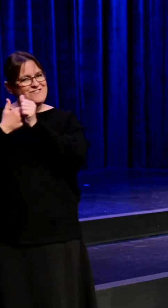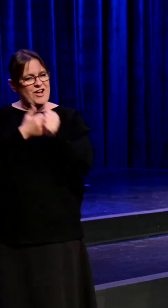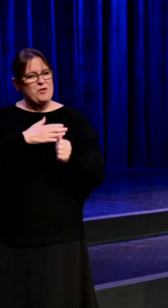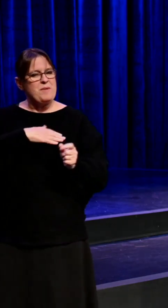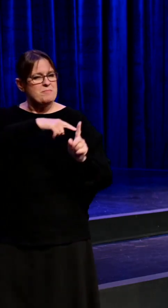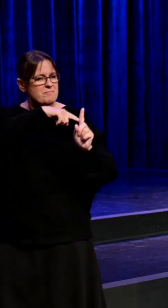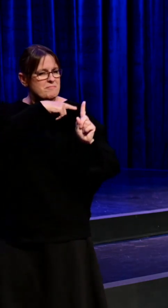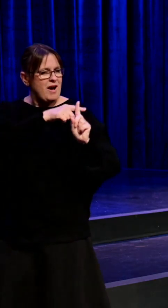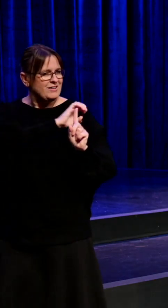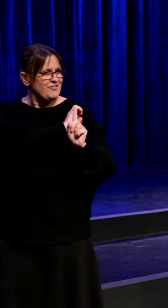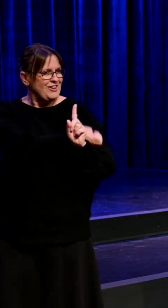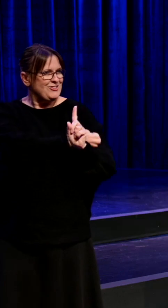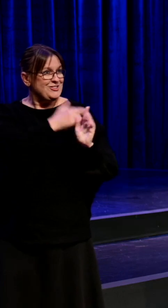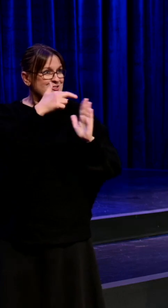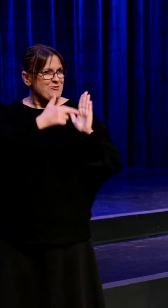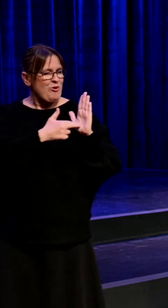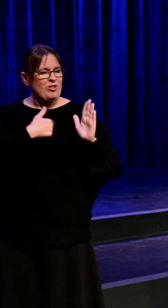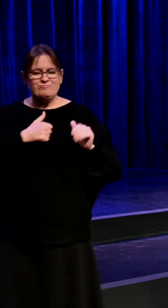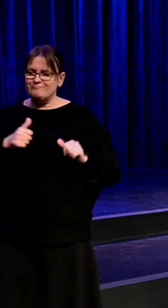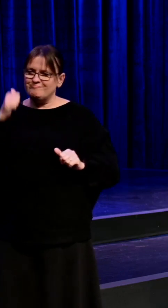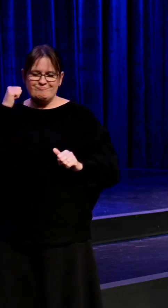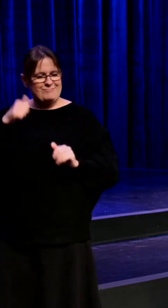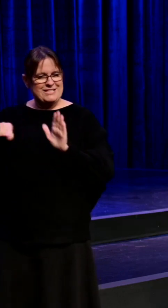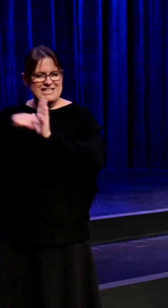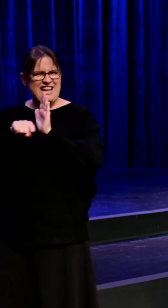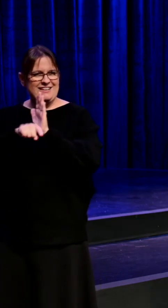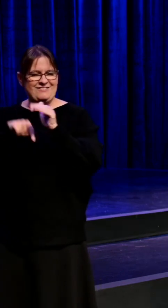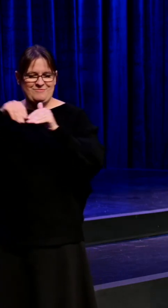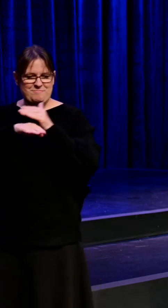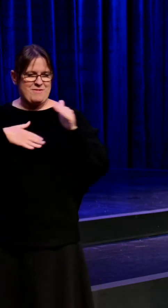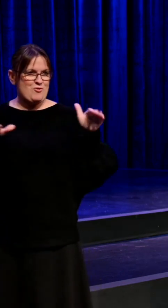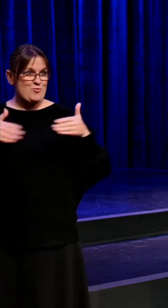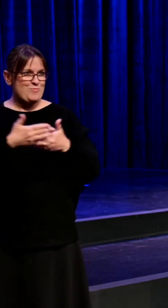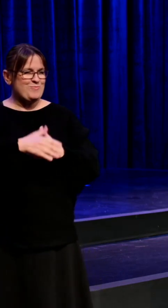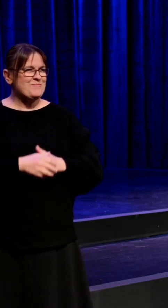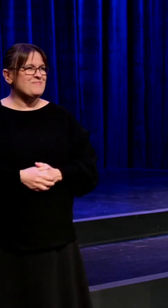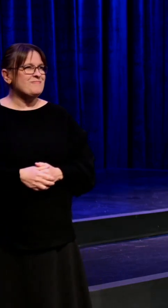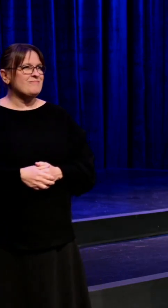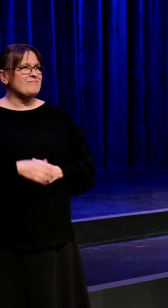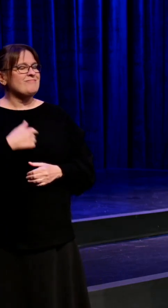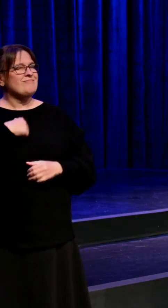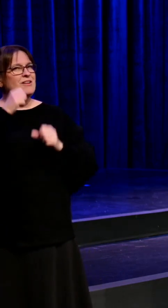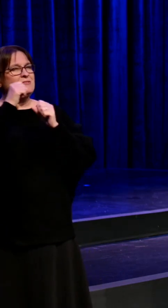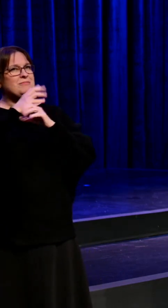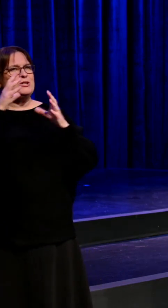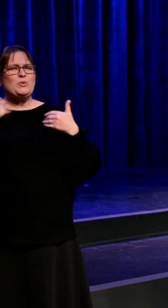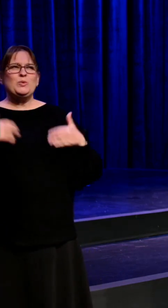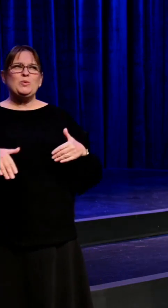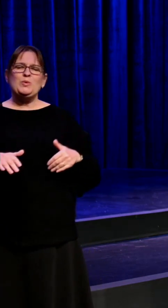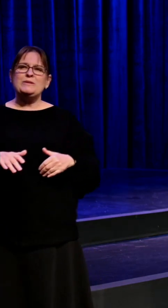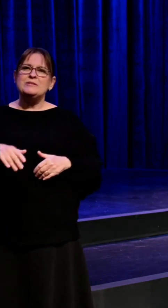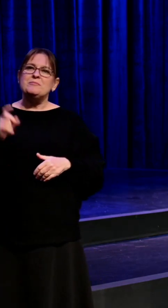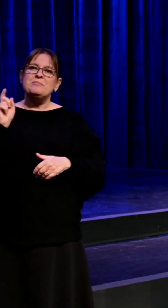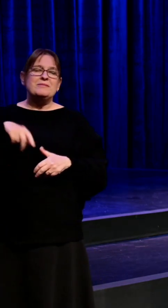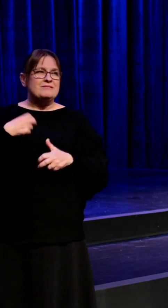I wouldn't let any negativity in the room. I can imagine that was pretty difficult for them given